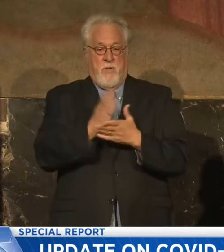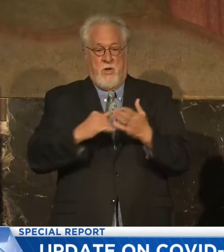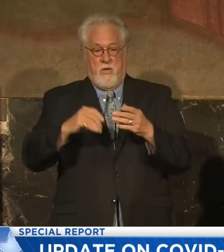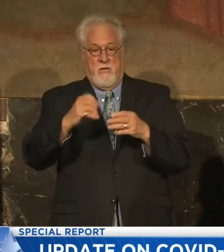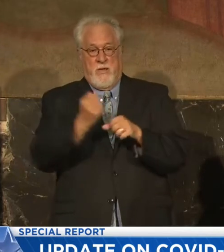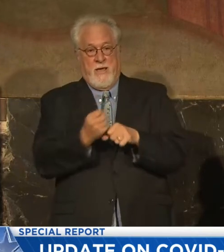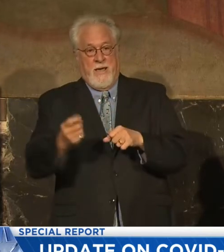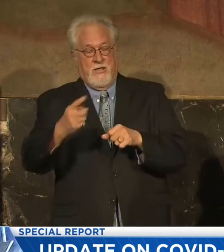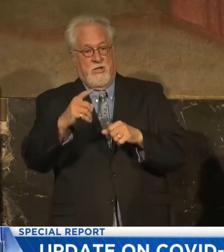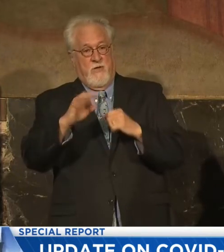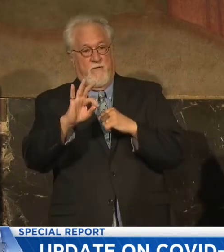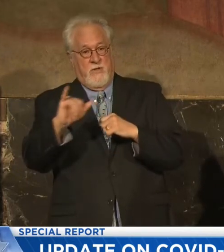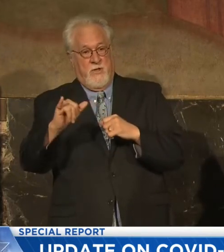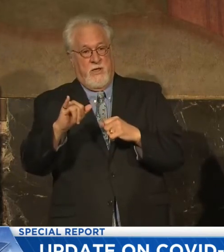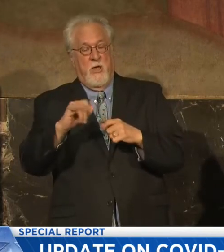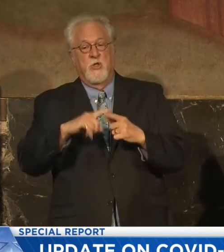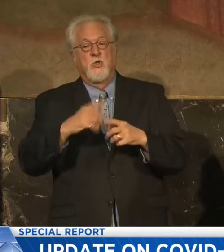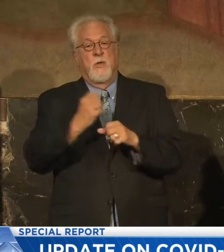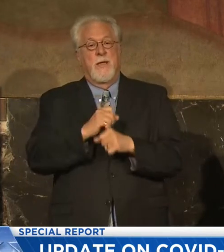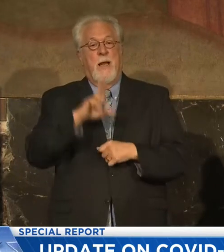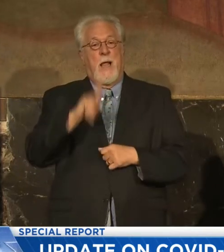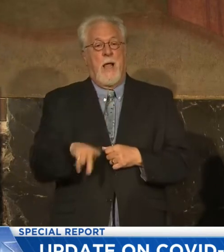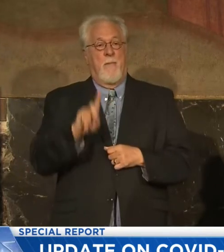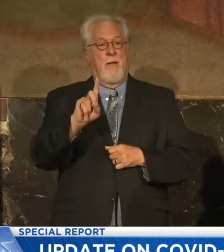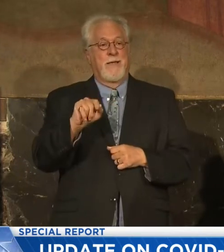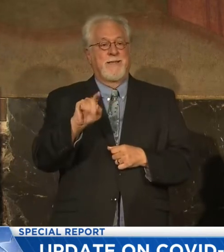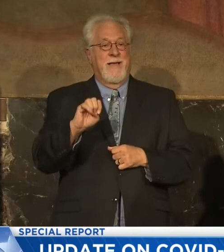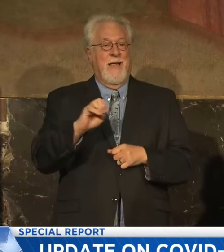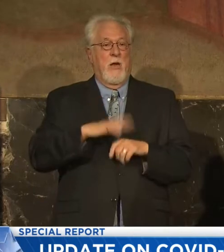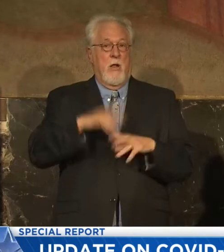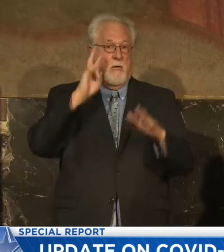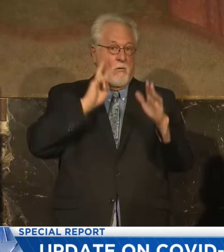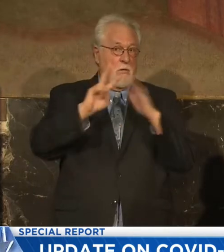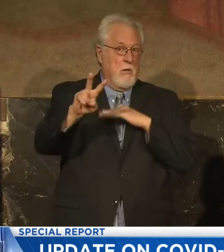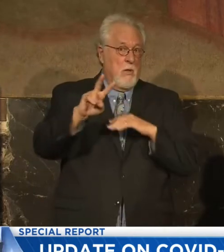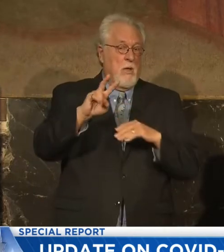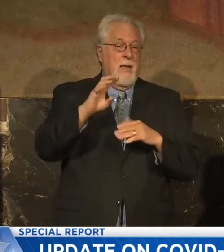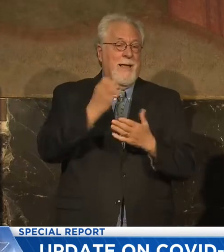GOING TO BE COMING BACK. I SHARED THIS WITH THE PRESIDENT AND SPEAKER SOME POINT IN THE